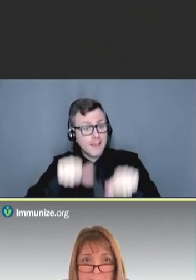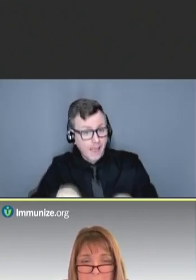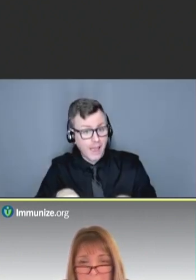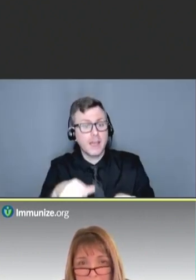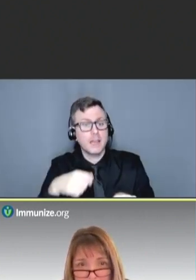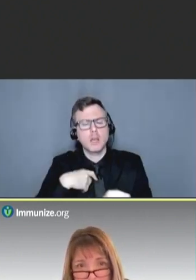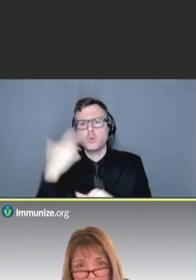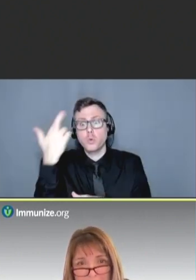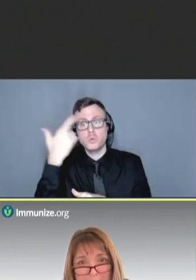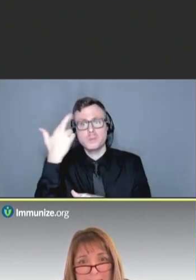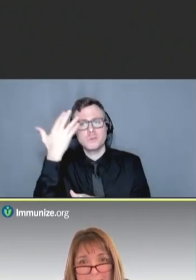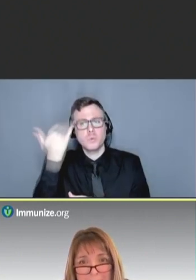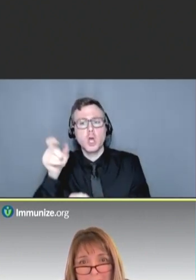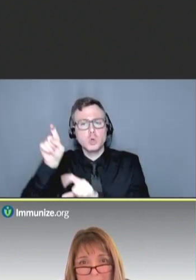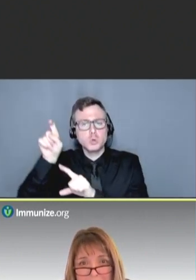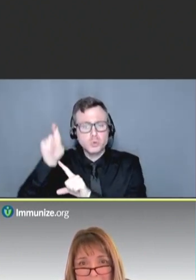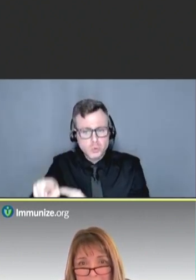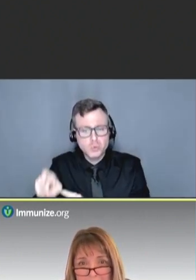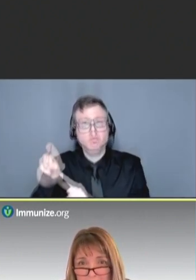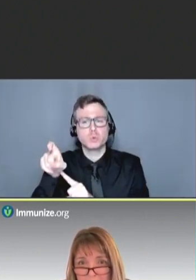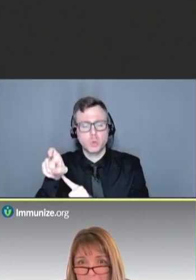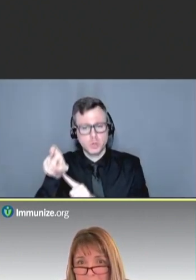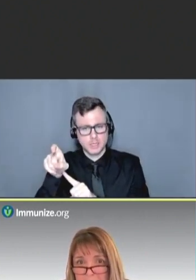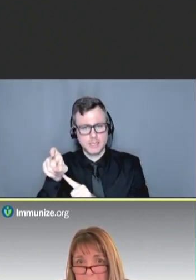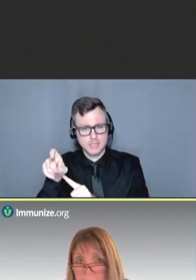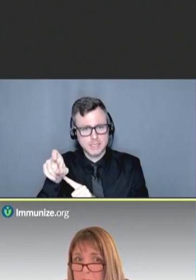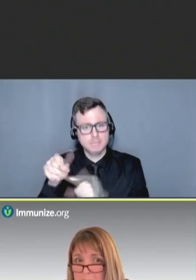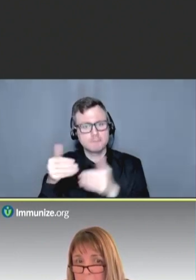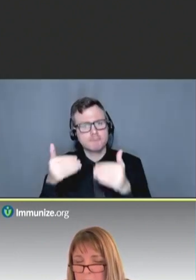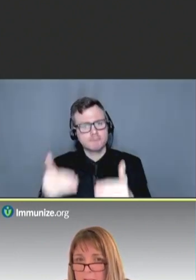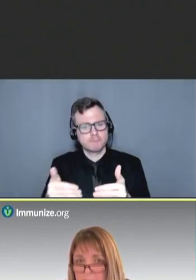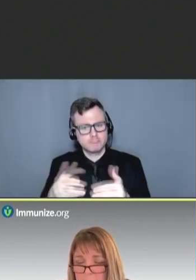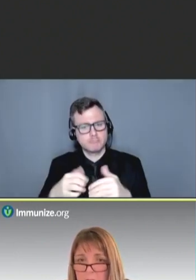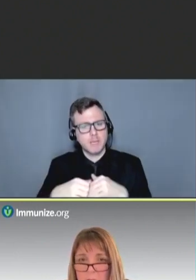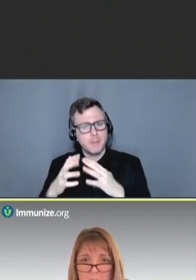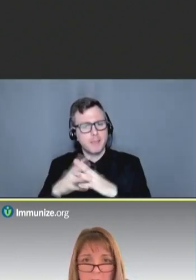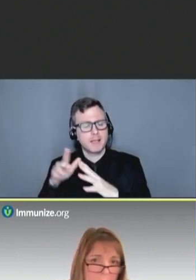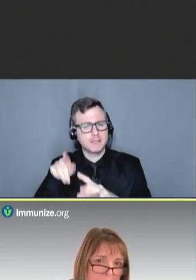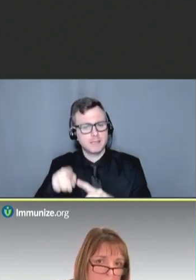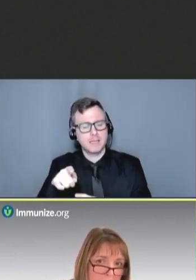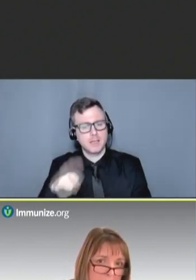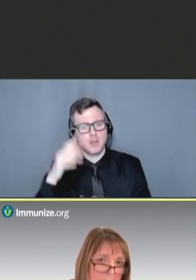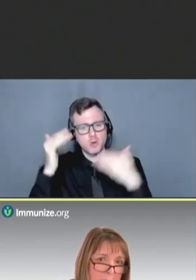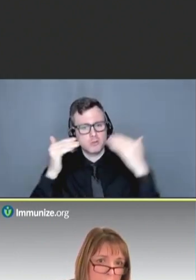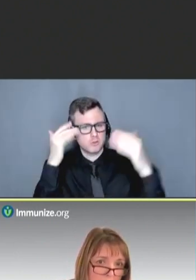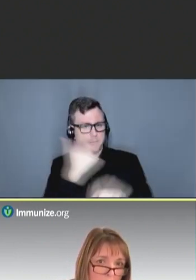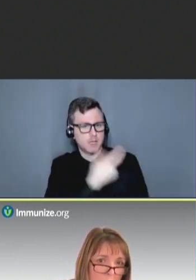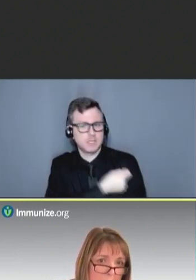why they should invest in adult vaccine implementation and then points them to other tools that may